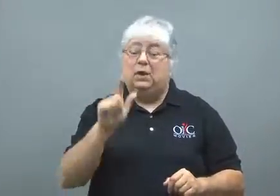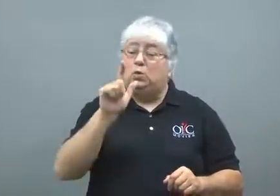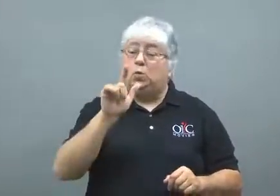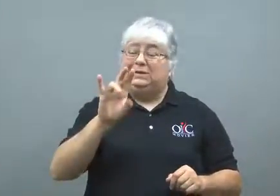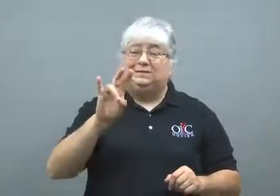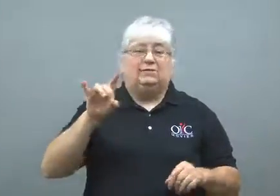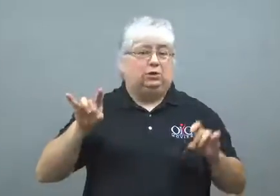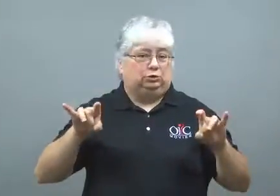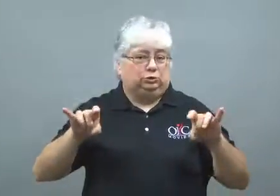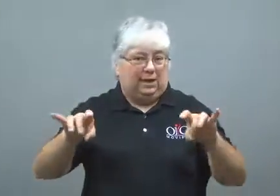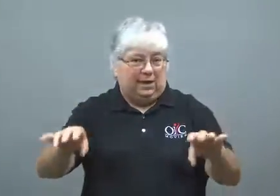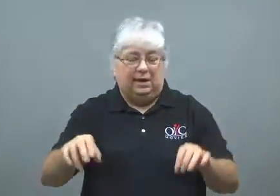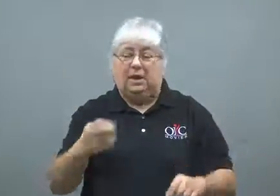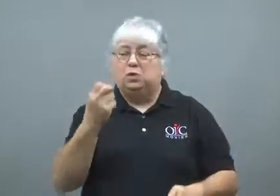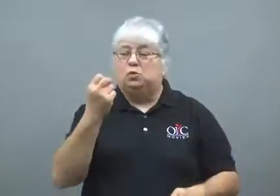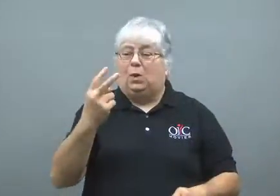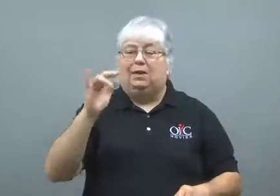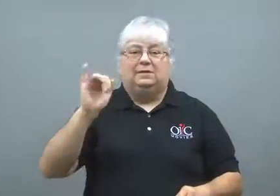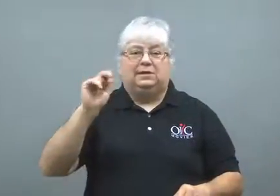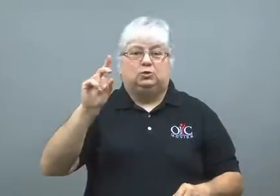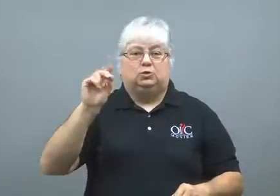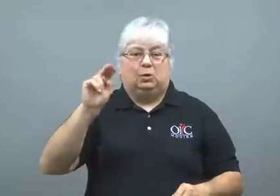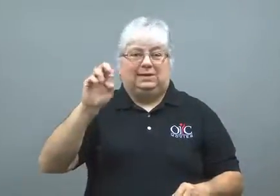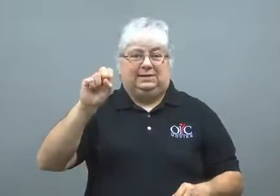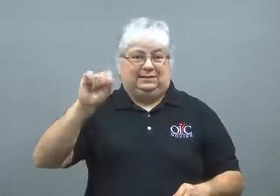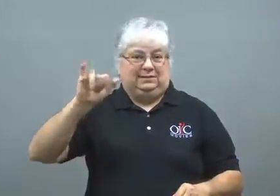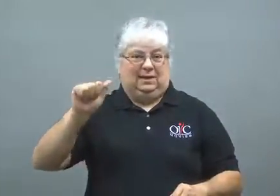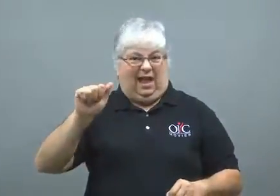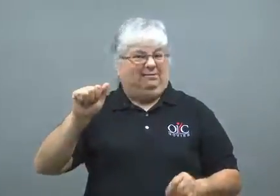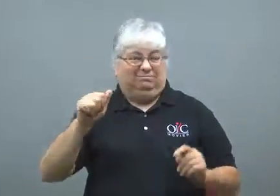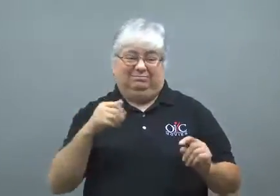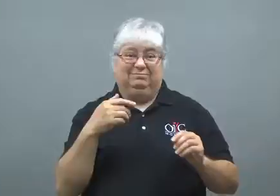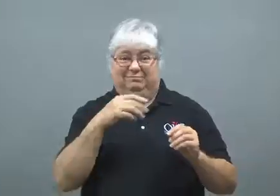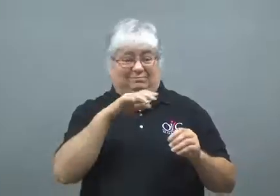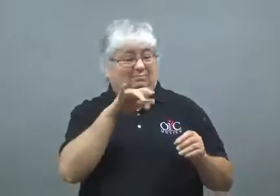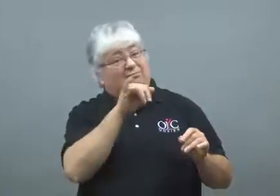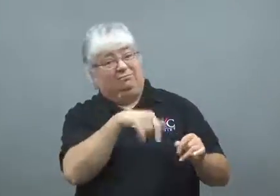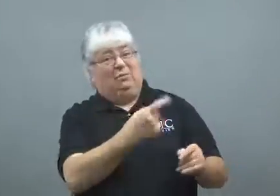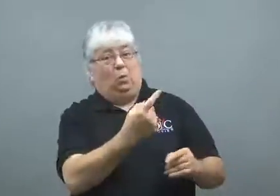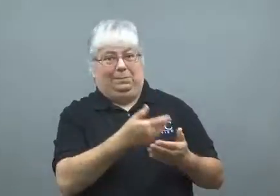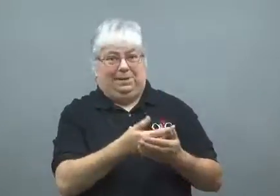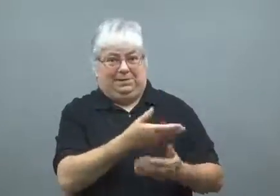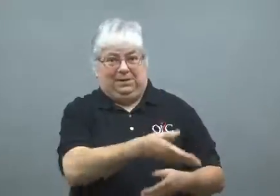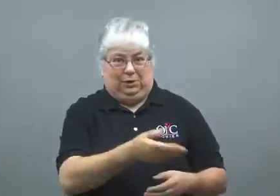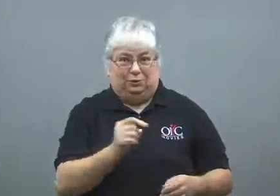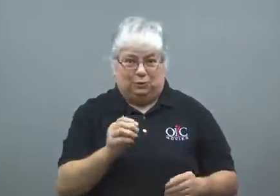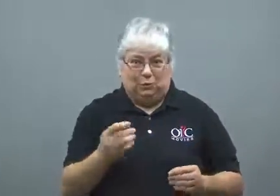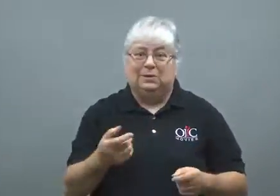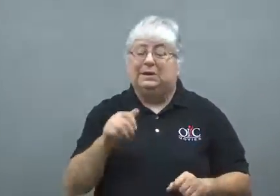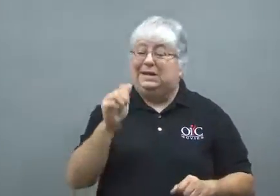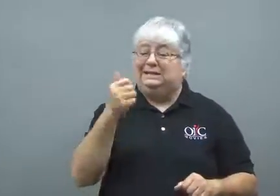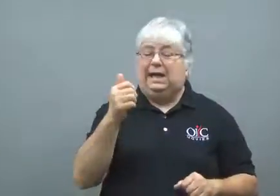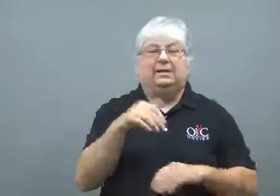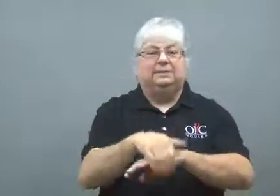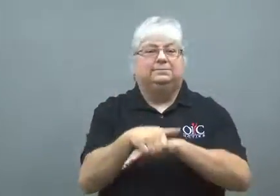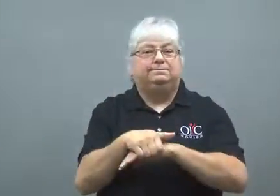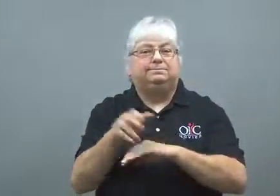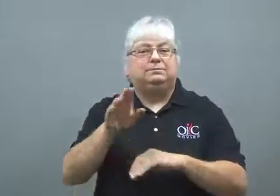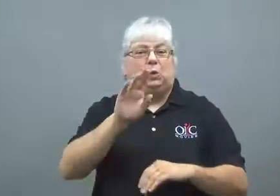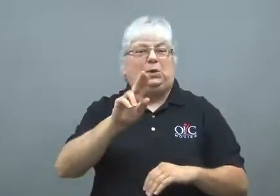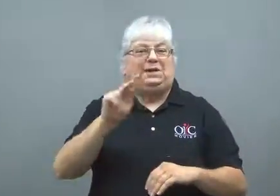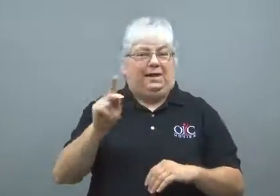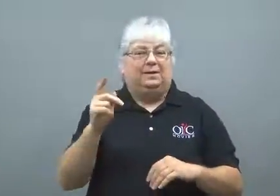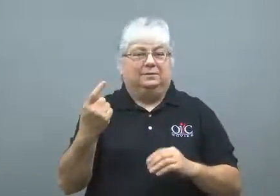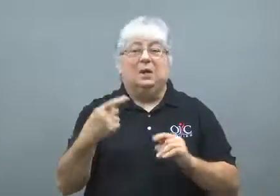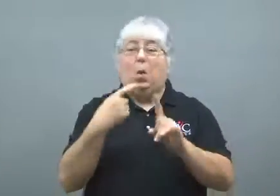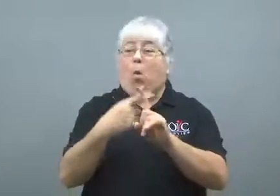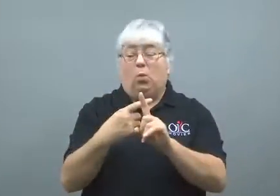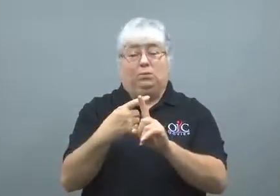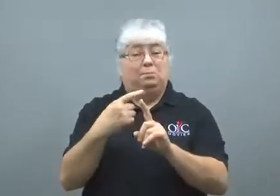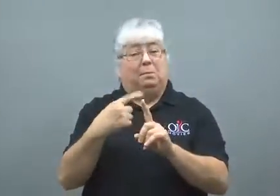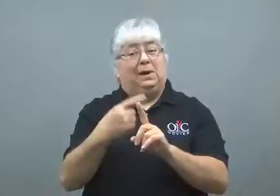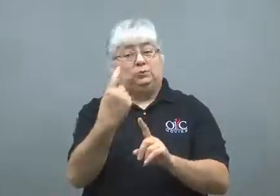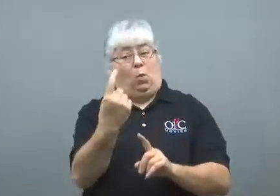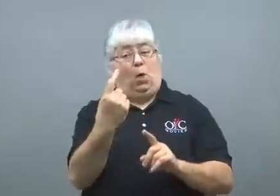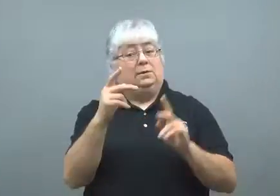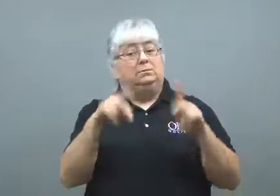27 were Australian, 12 were Indonesian, one of whom was a baby,